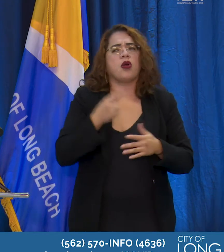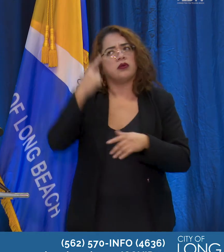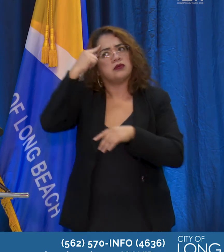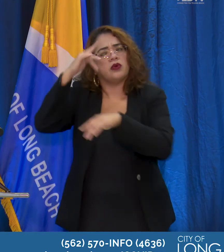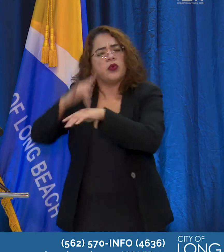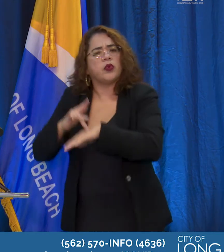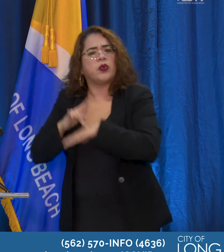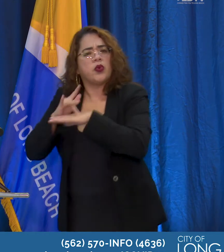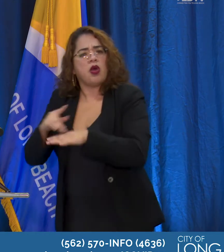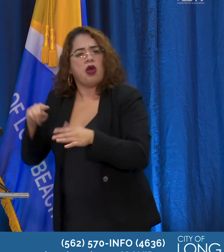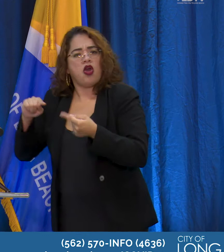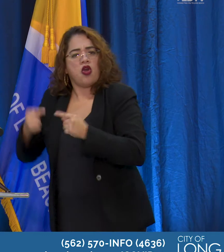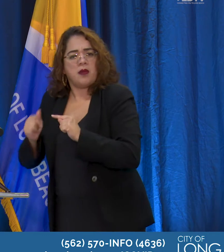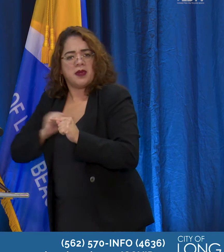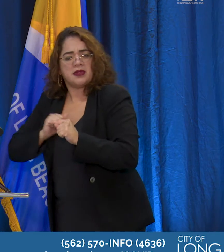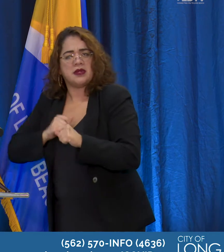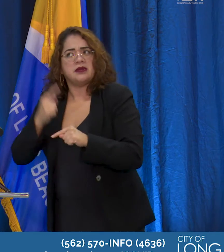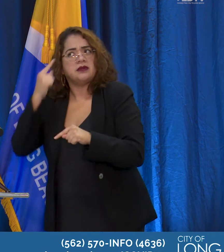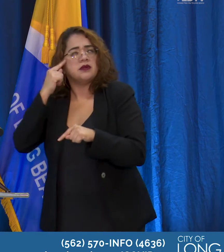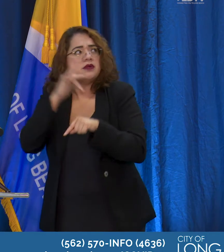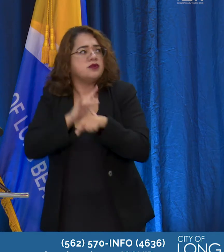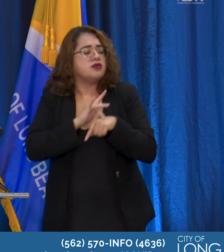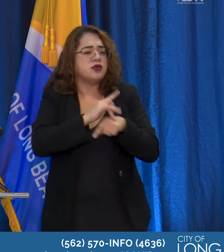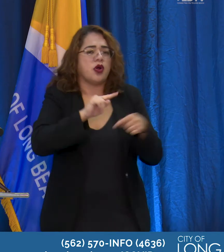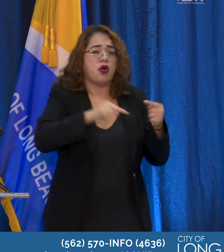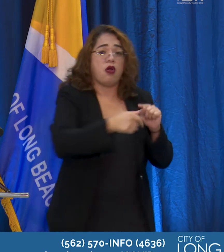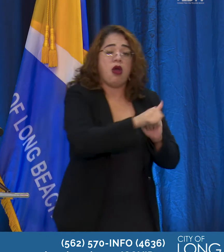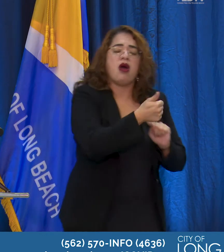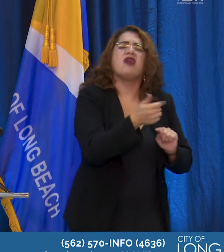please reach out for immediate care. You can call the national suicide prevention